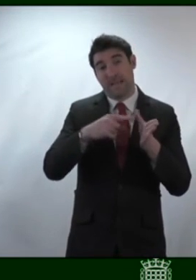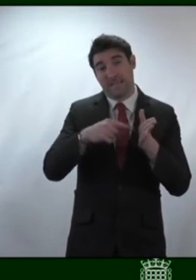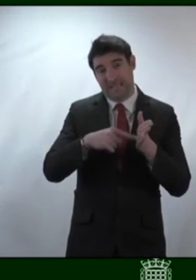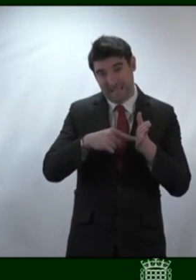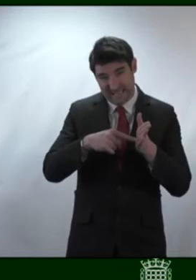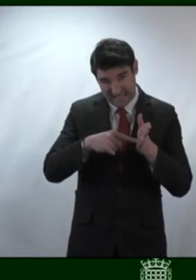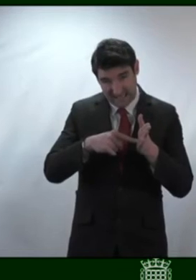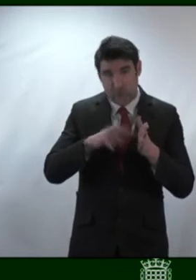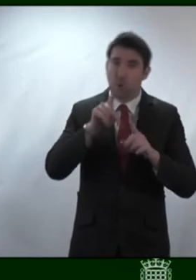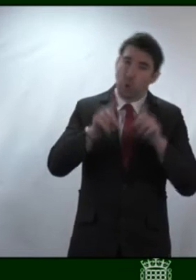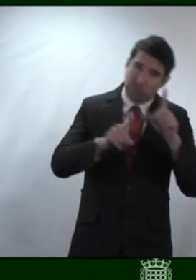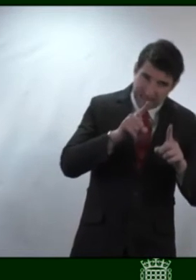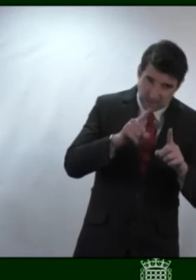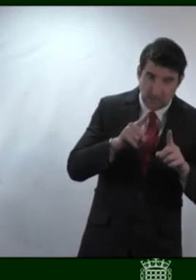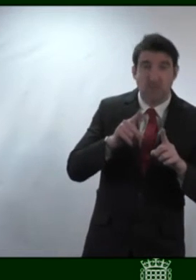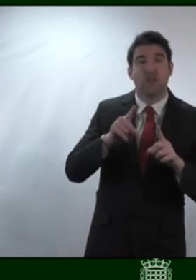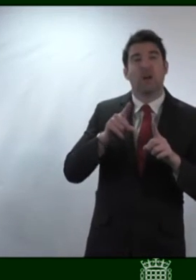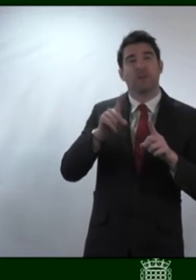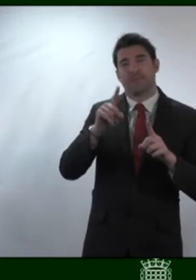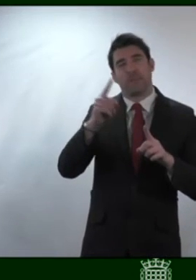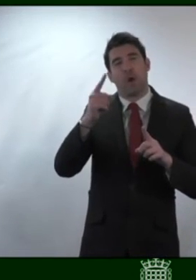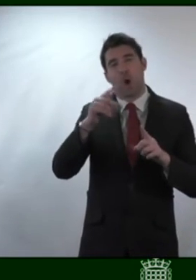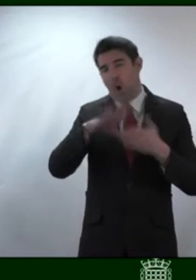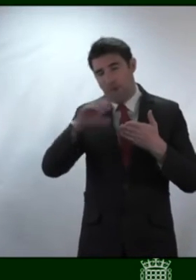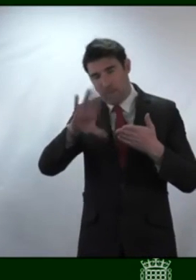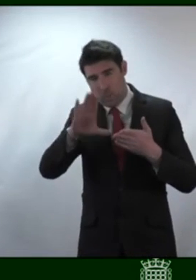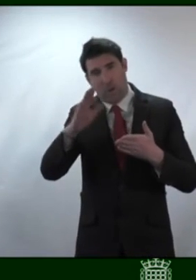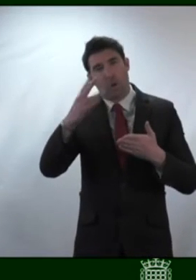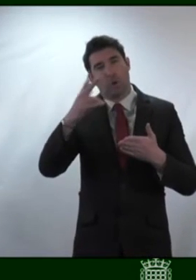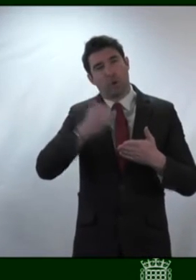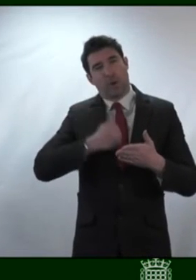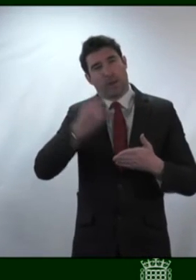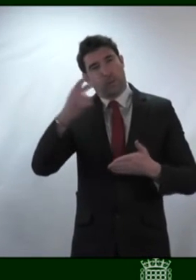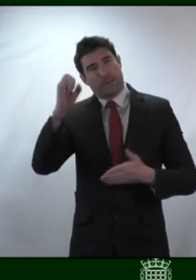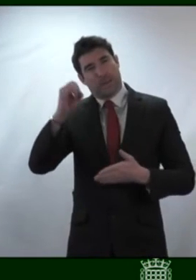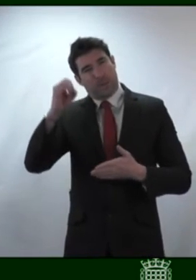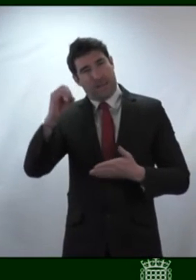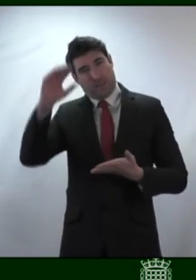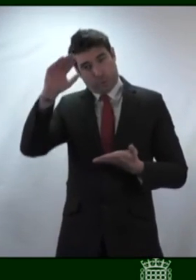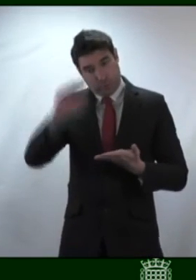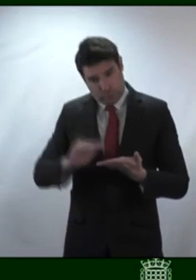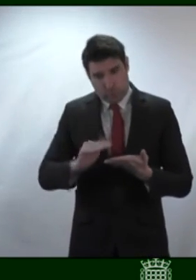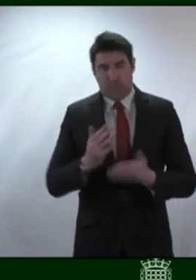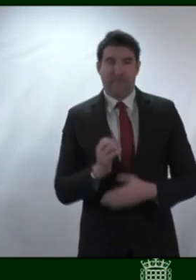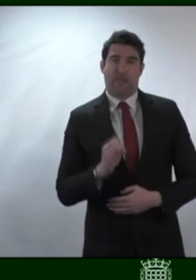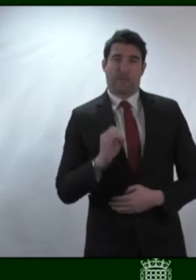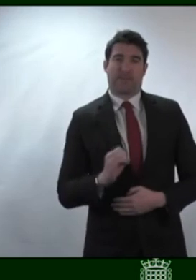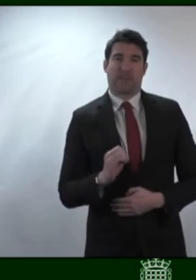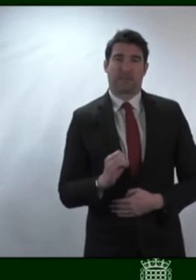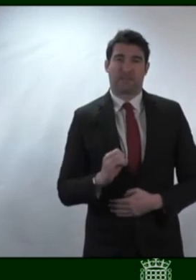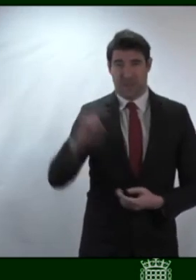to 5% in those sectors until the end of March, and we are going to develop,